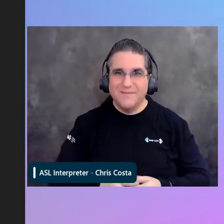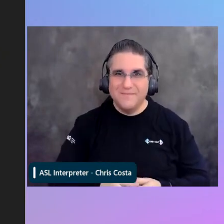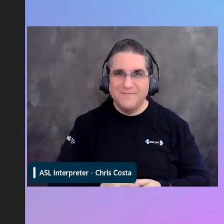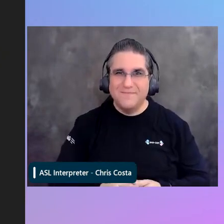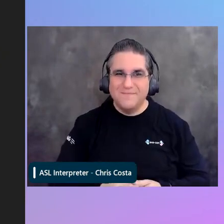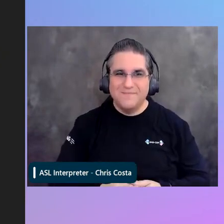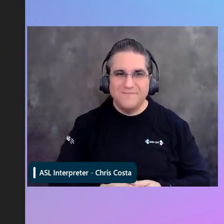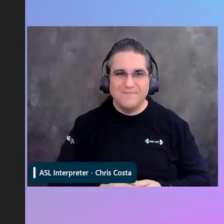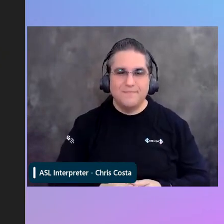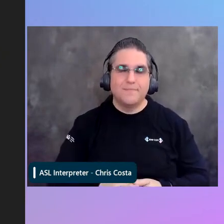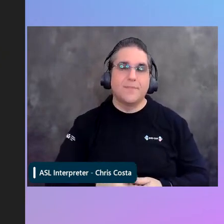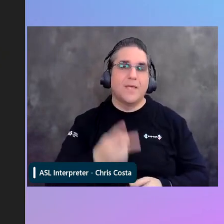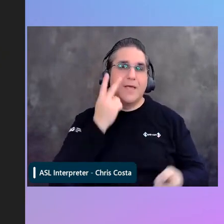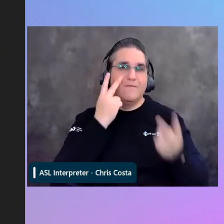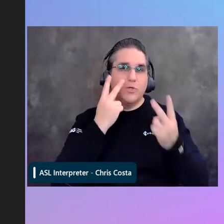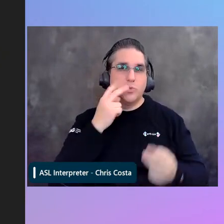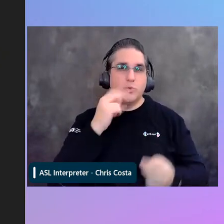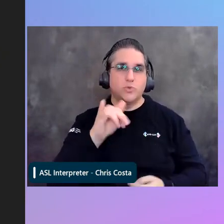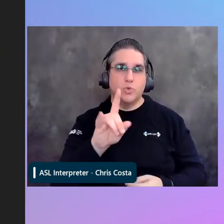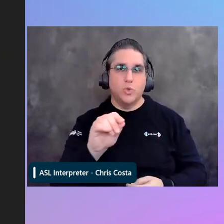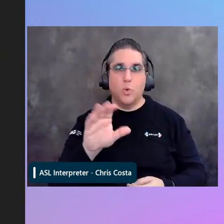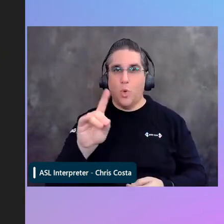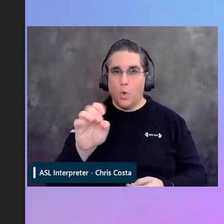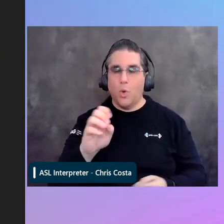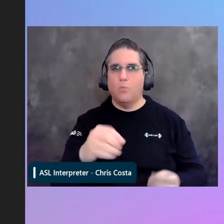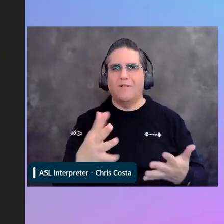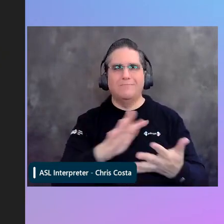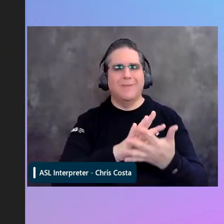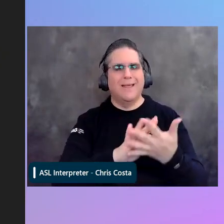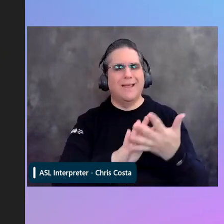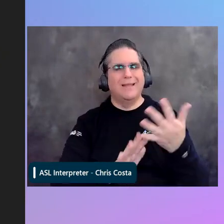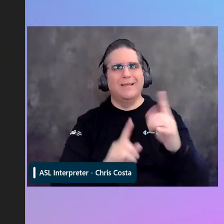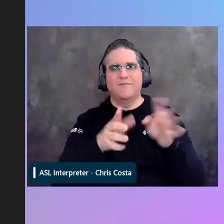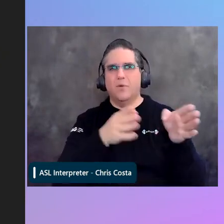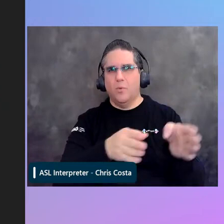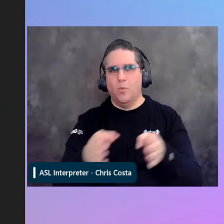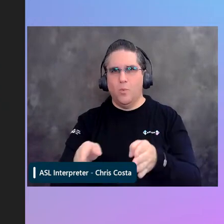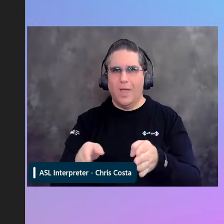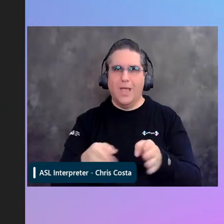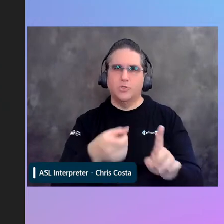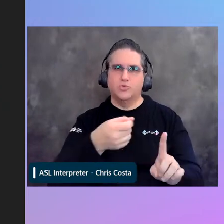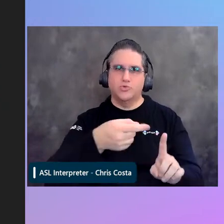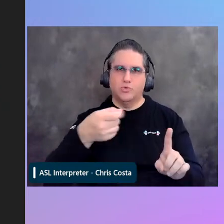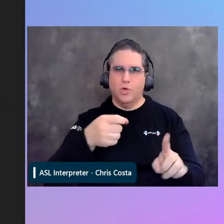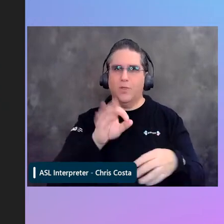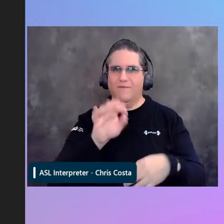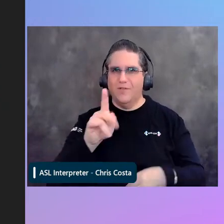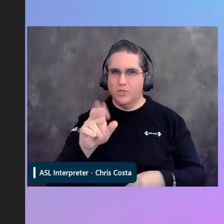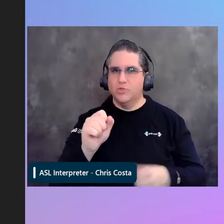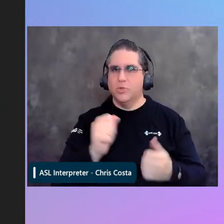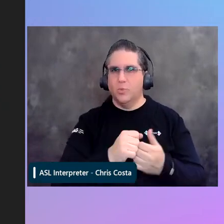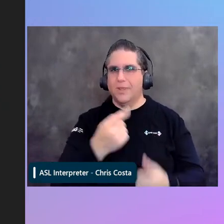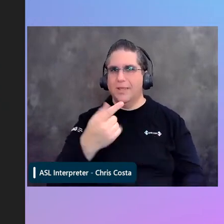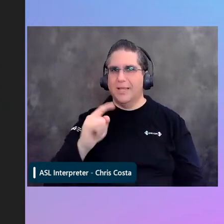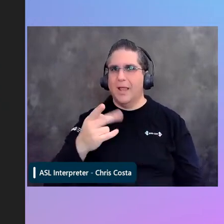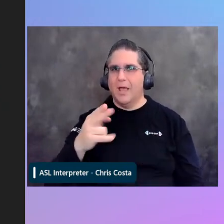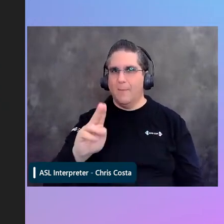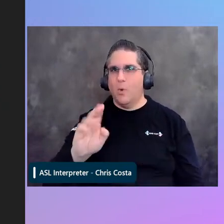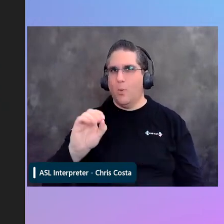Studio Code provides plenty of alternative ways to trigger features with GitHub Copilot cycling through the command